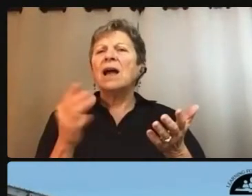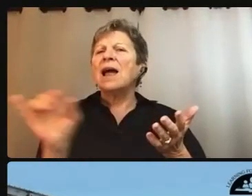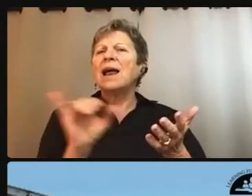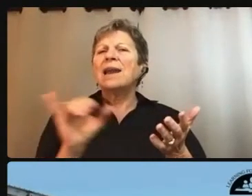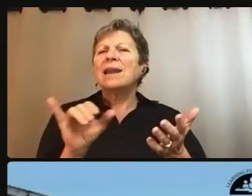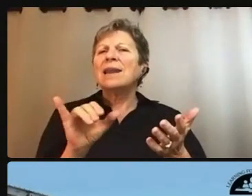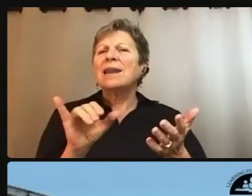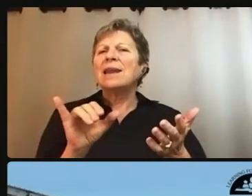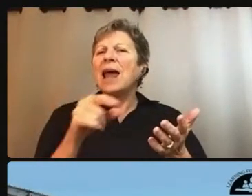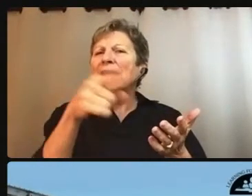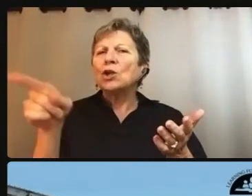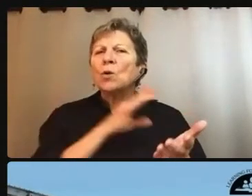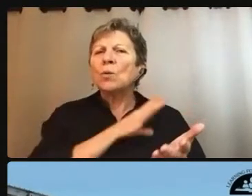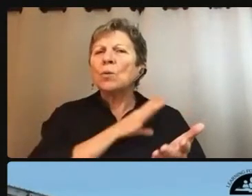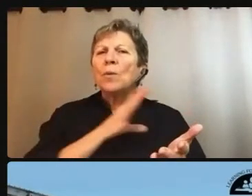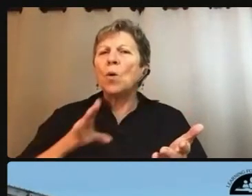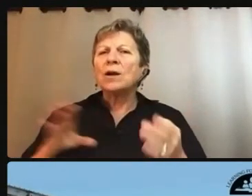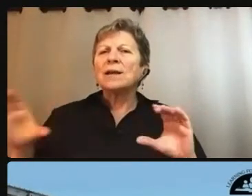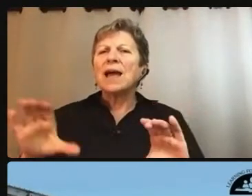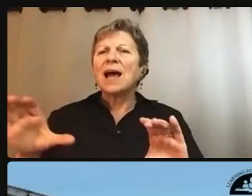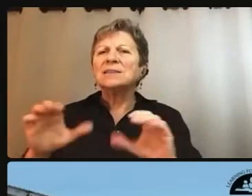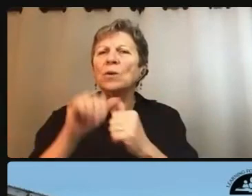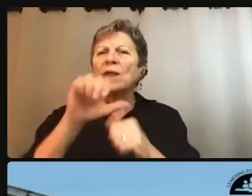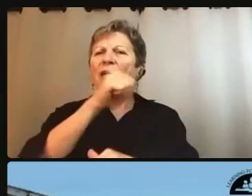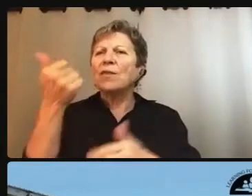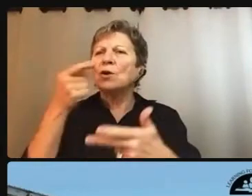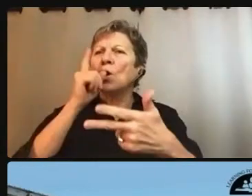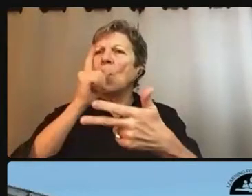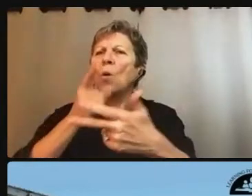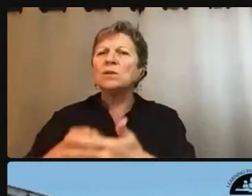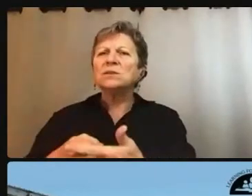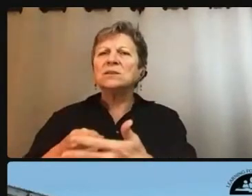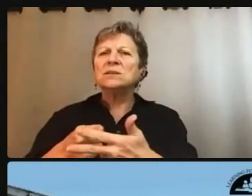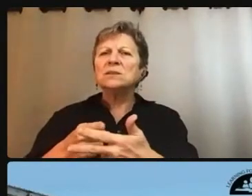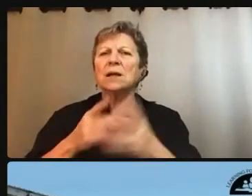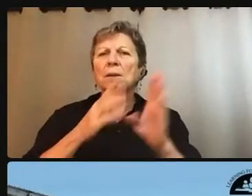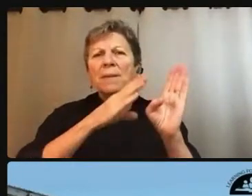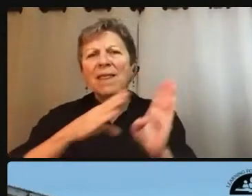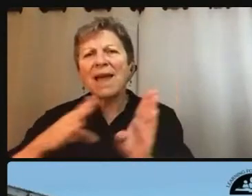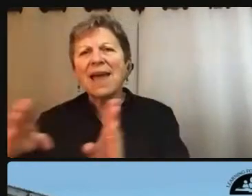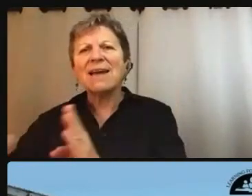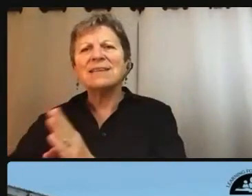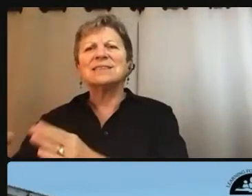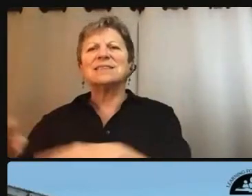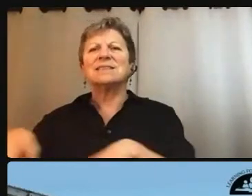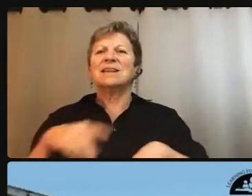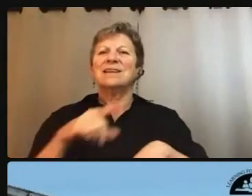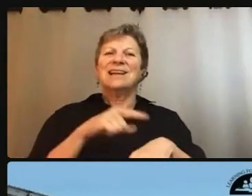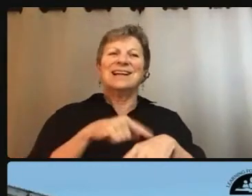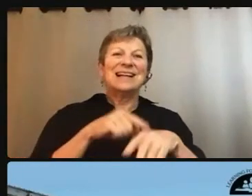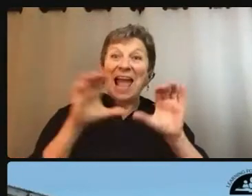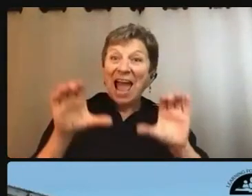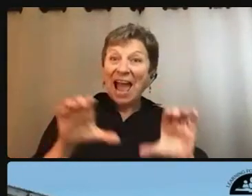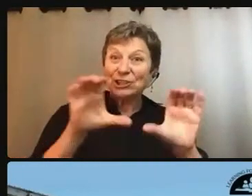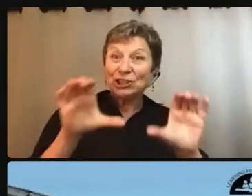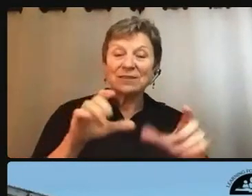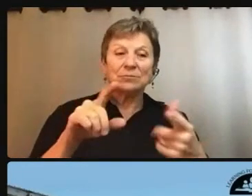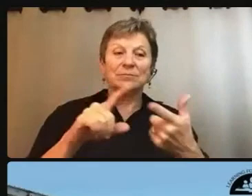COMING UP WITH A PLAN. I MEAN JUST LIKE YOU GUYS HAVE